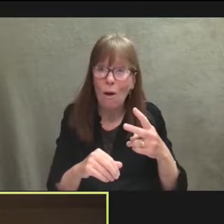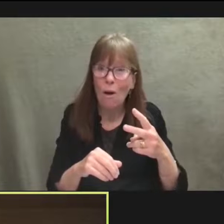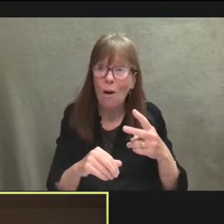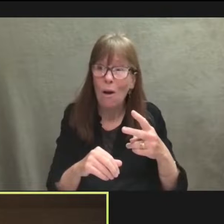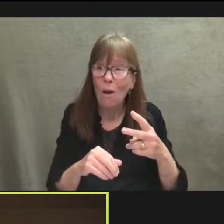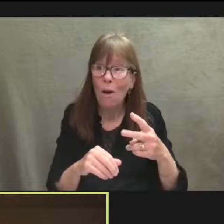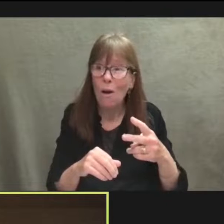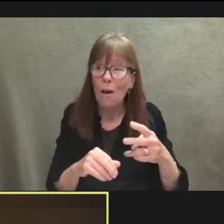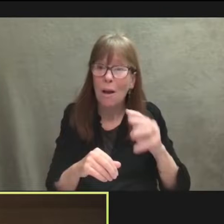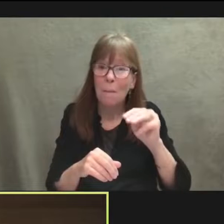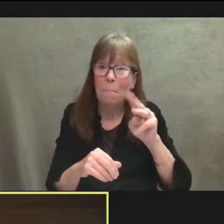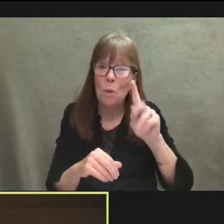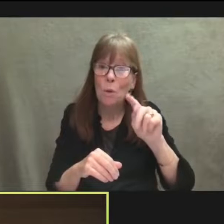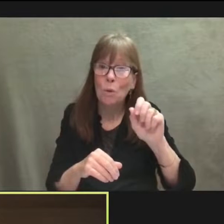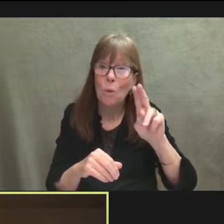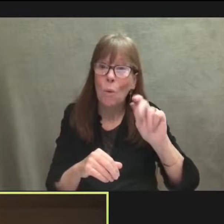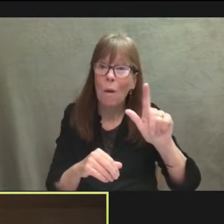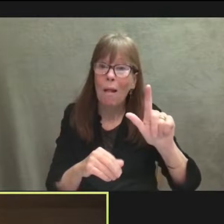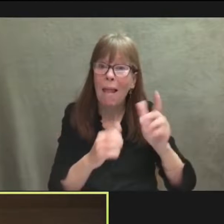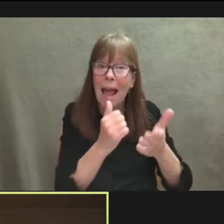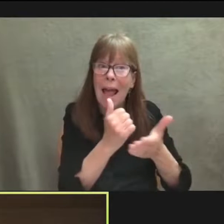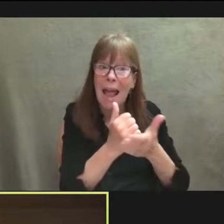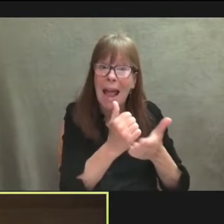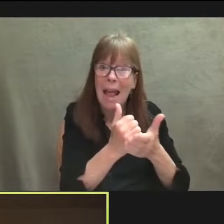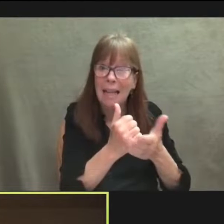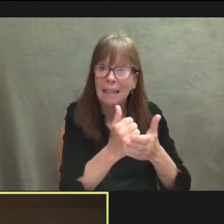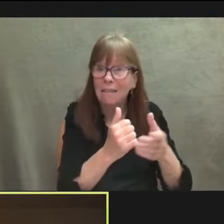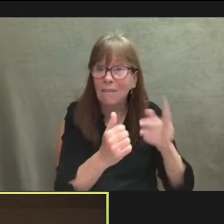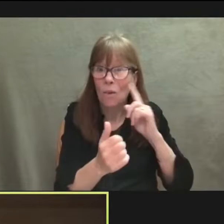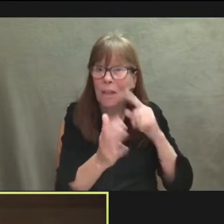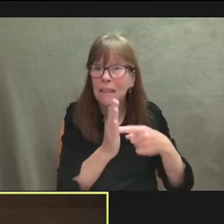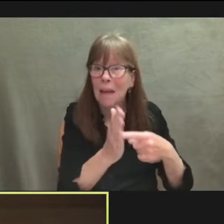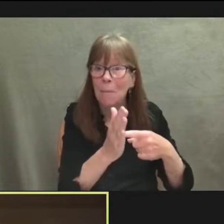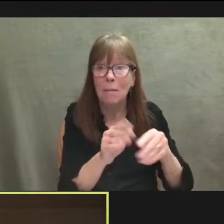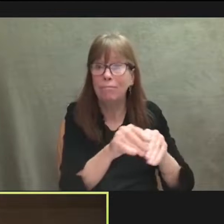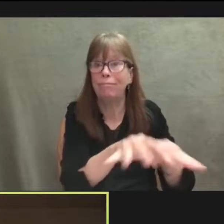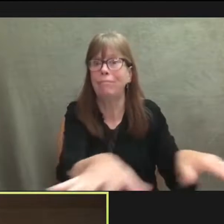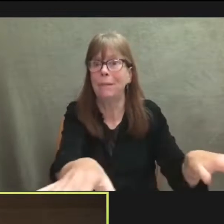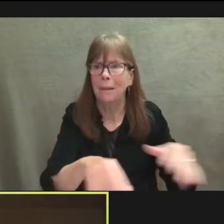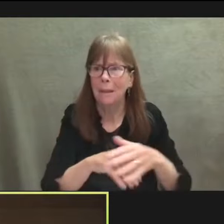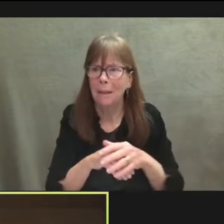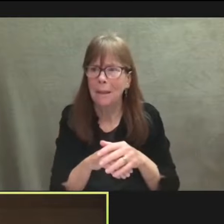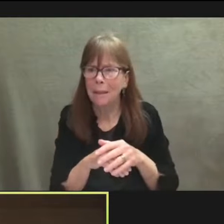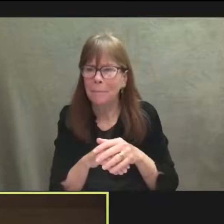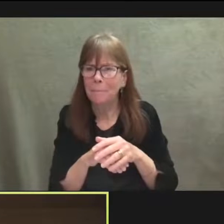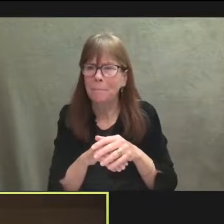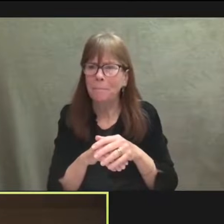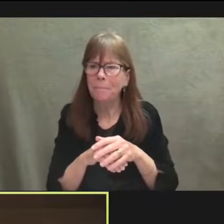mutual aid. That’s just one example of not waiting for the states, because